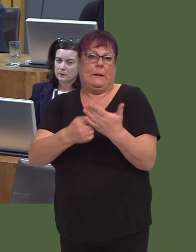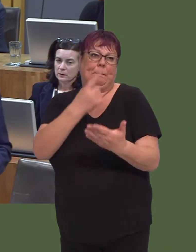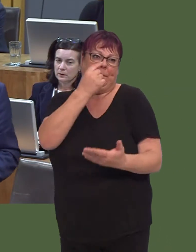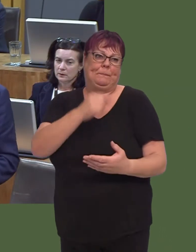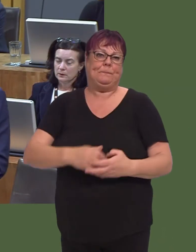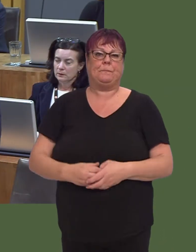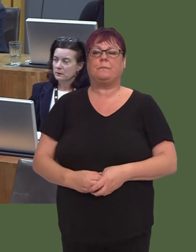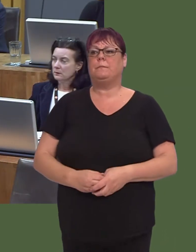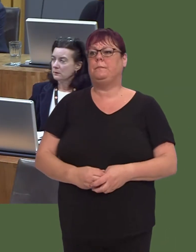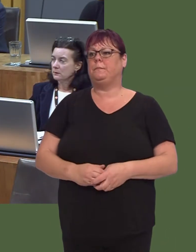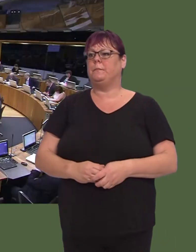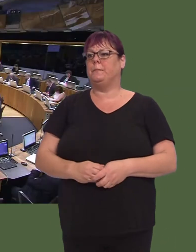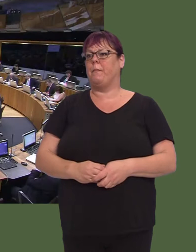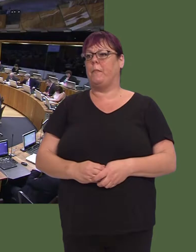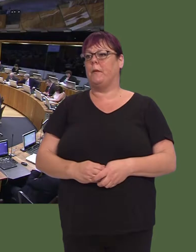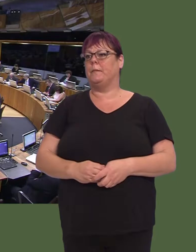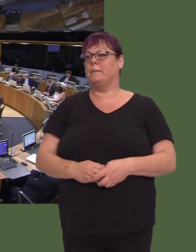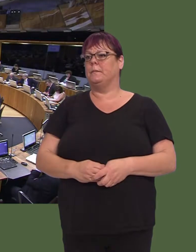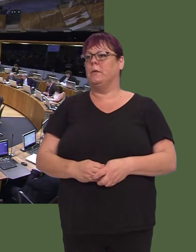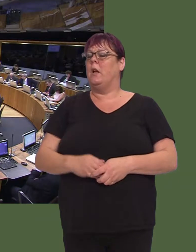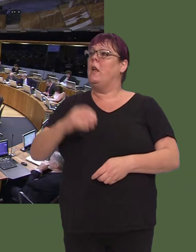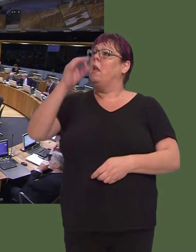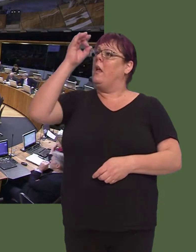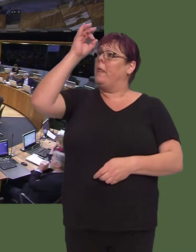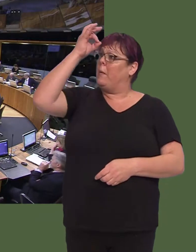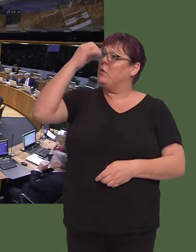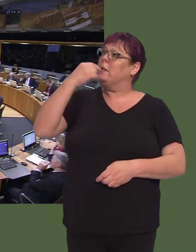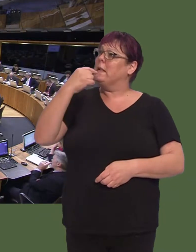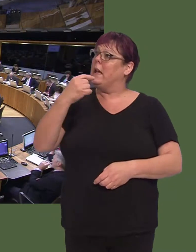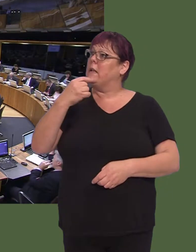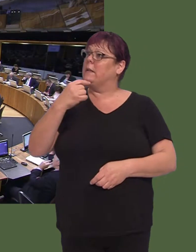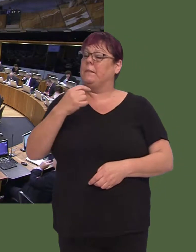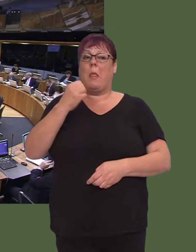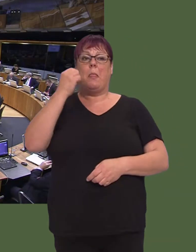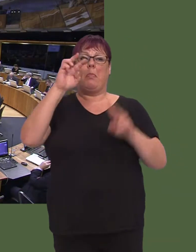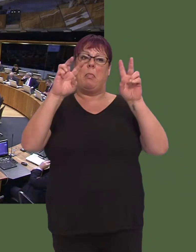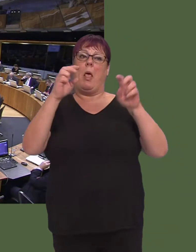David Melding AM: The commissioner also said 'the Black Route is particularly weak...on